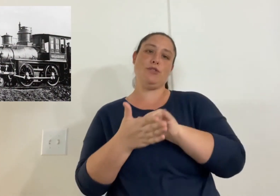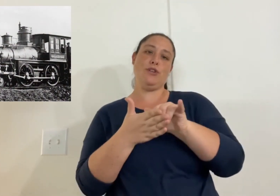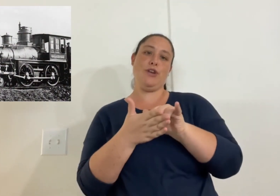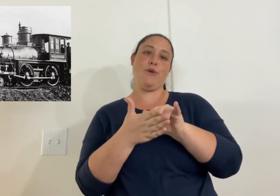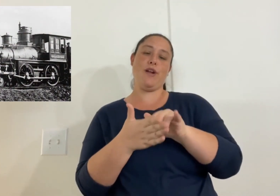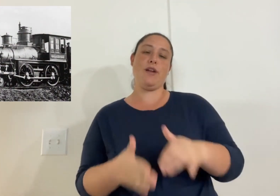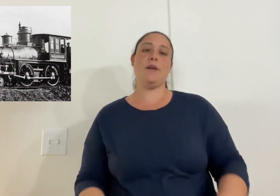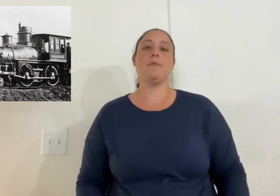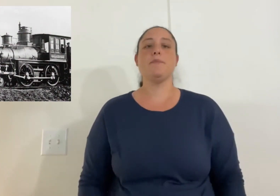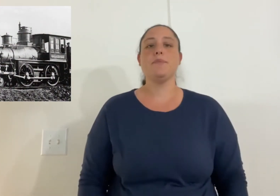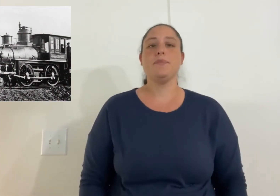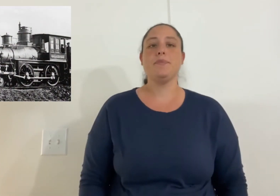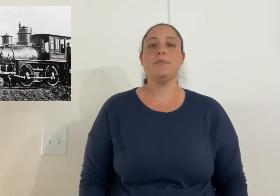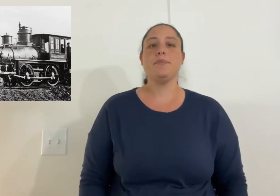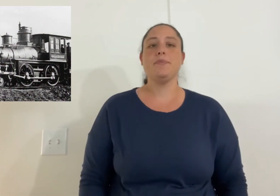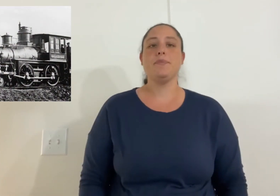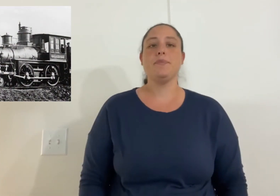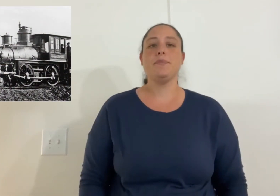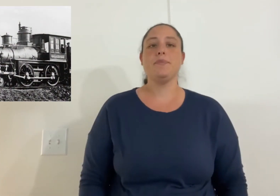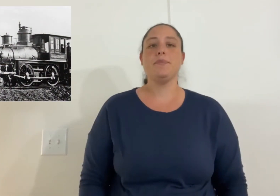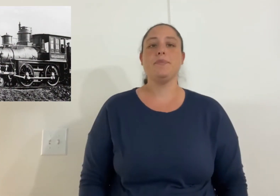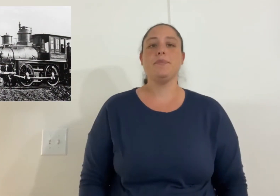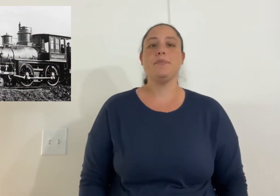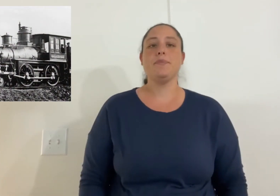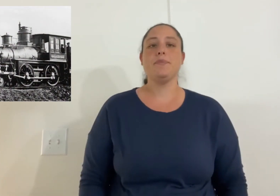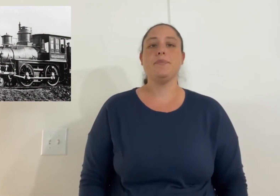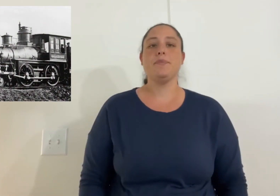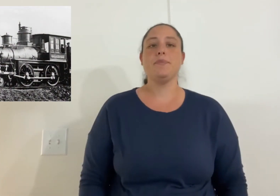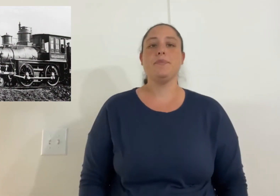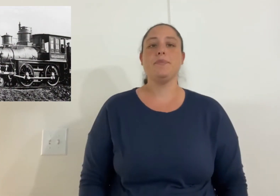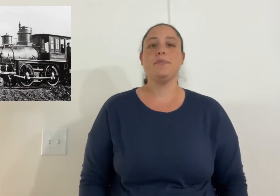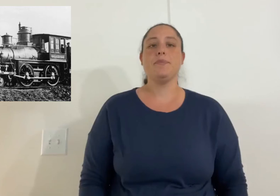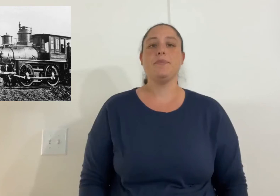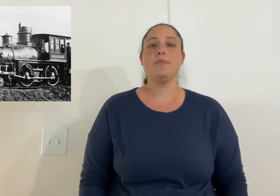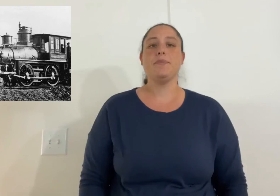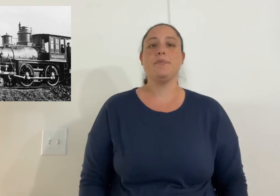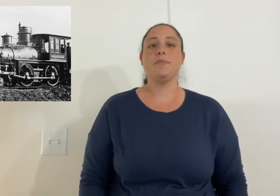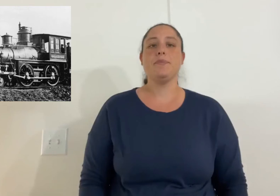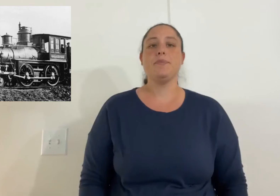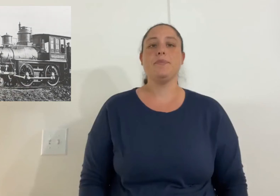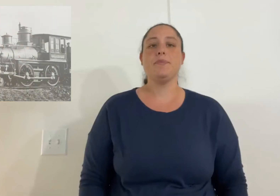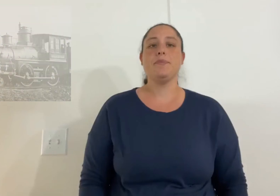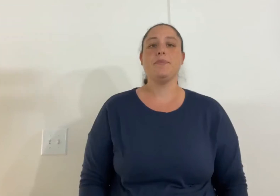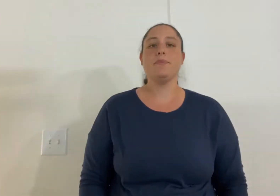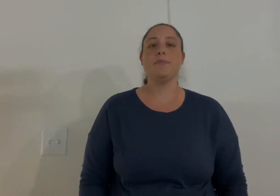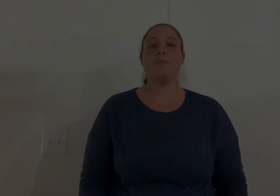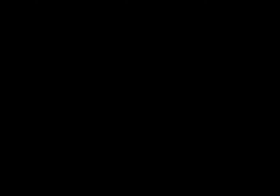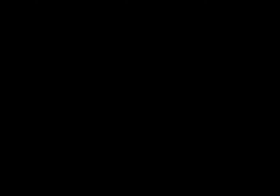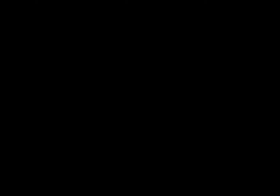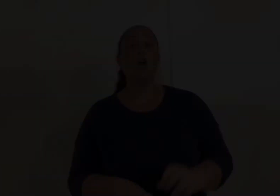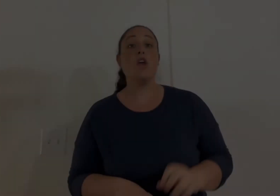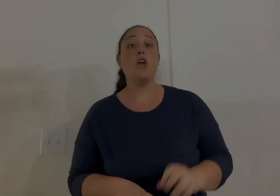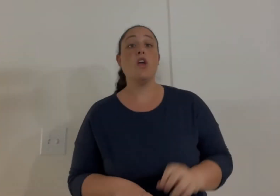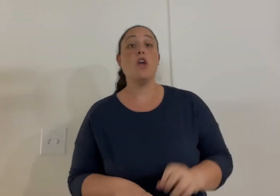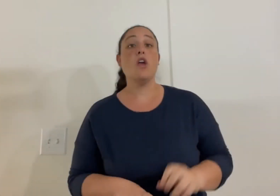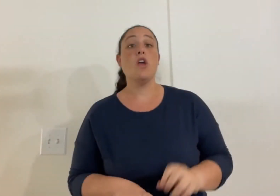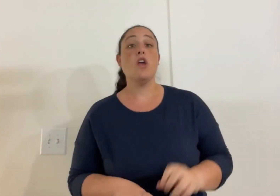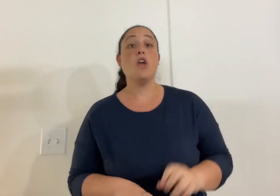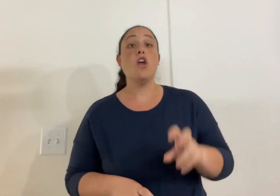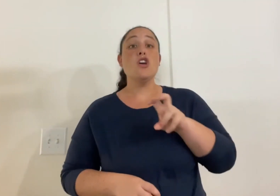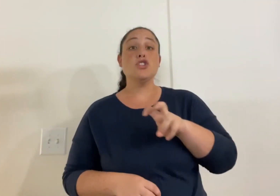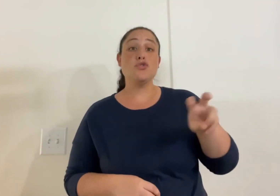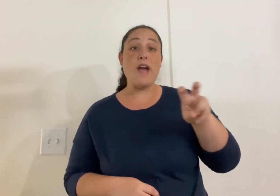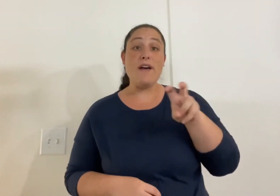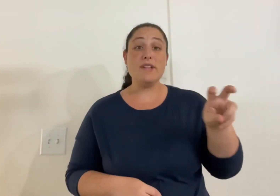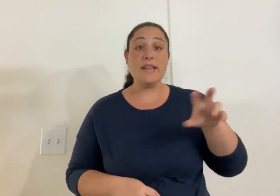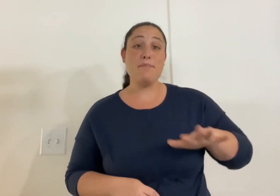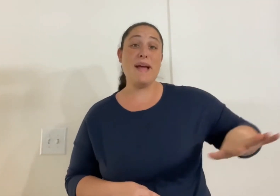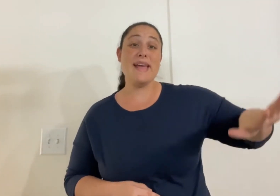to New York.